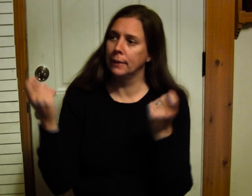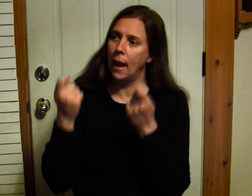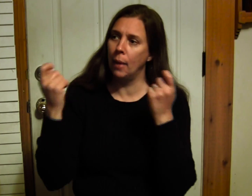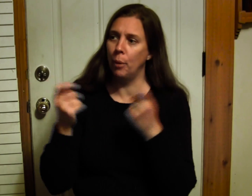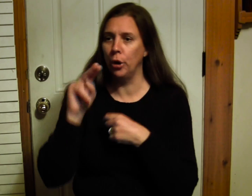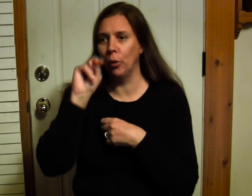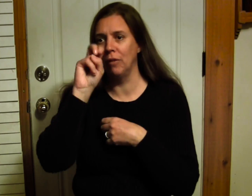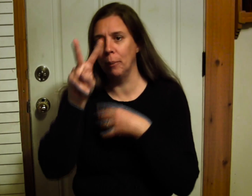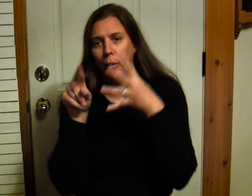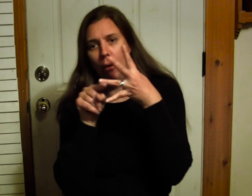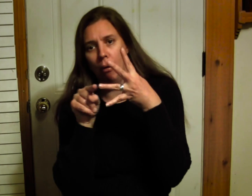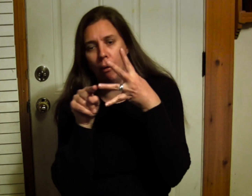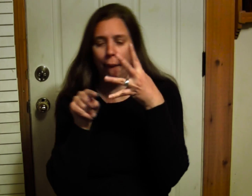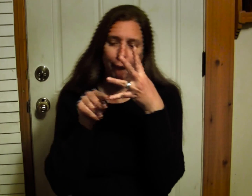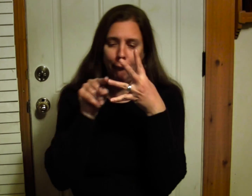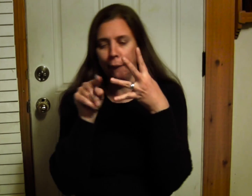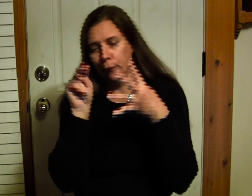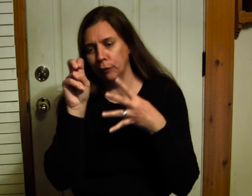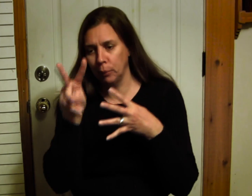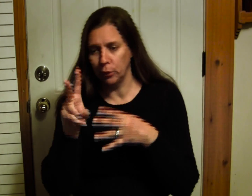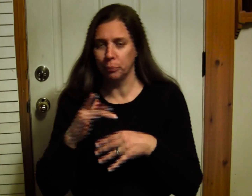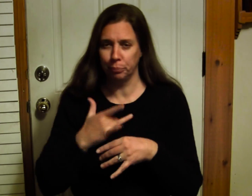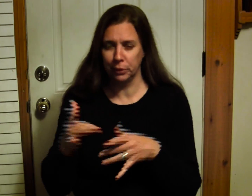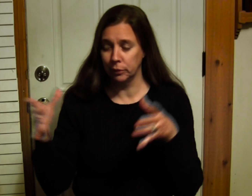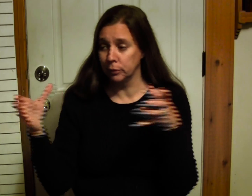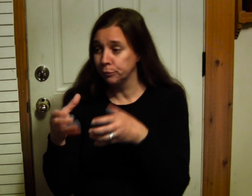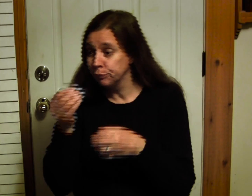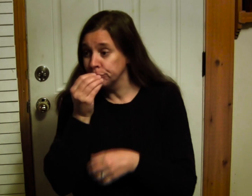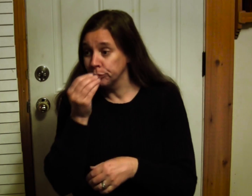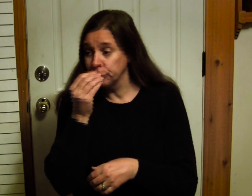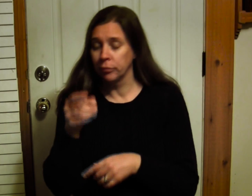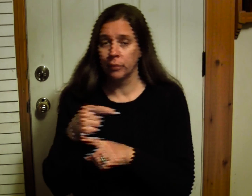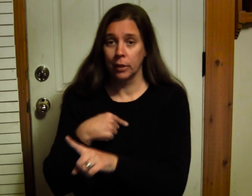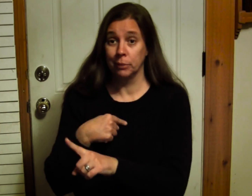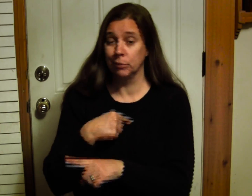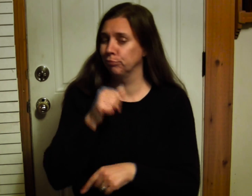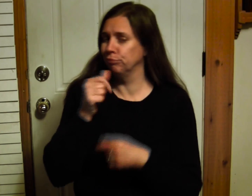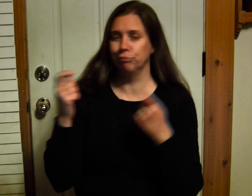It occurs on the third/fourth week of November. People tend to come together to eat.